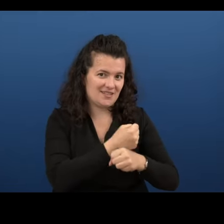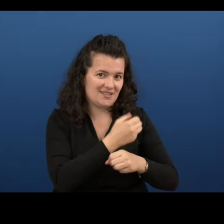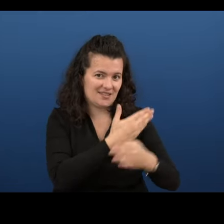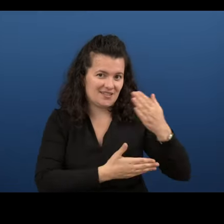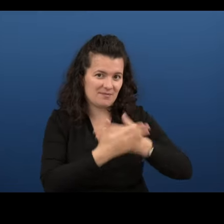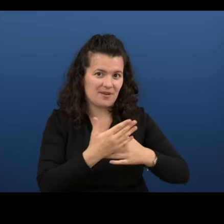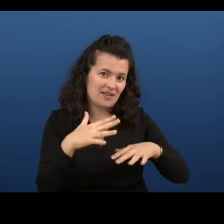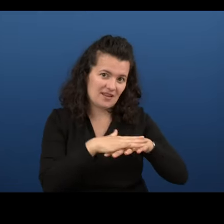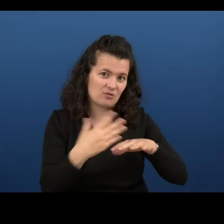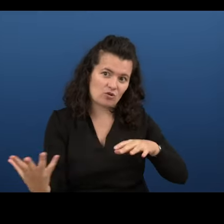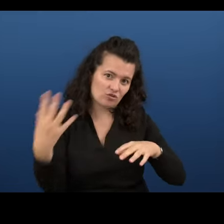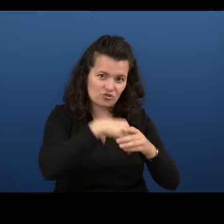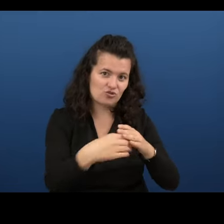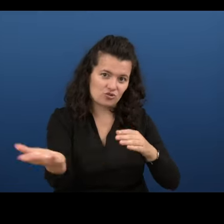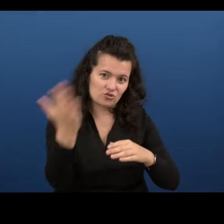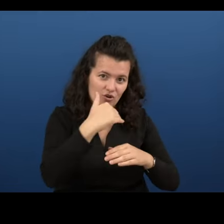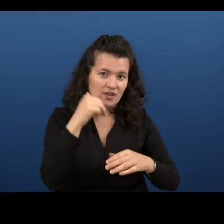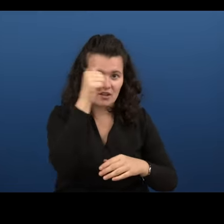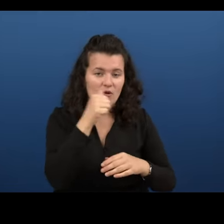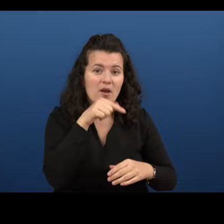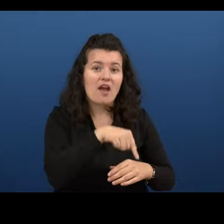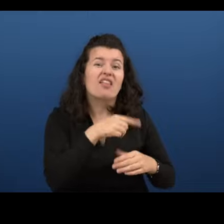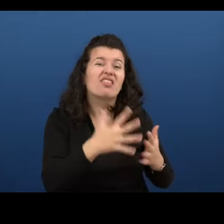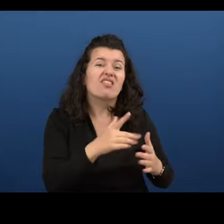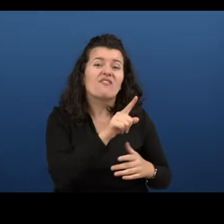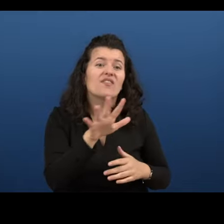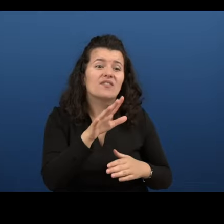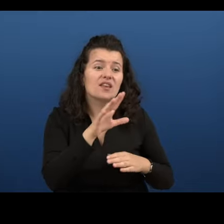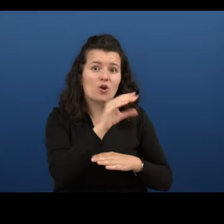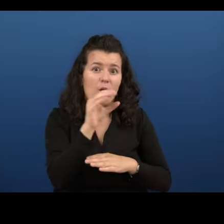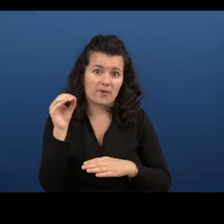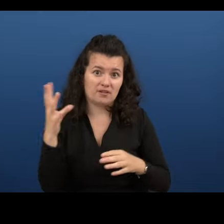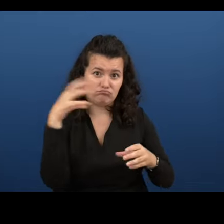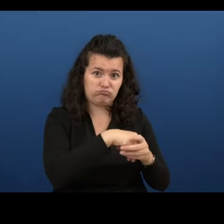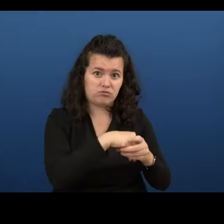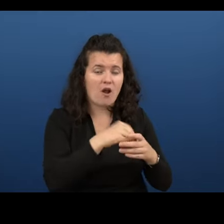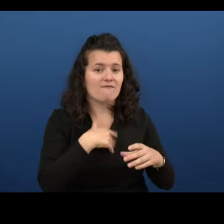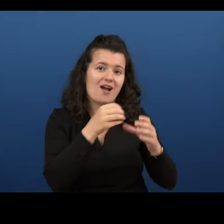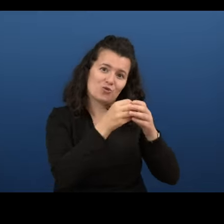and I welcome you to help us grow bigger and better. I will share my email in the chat